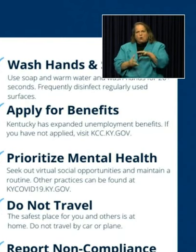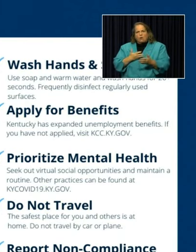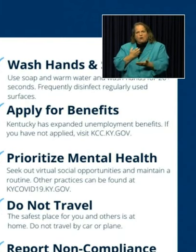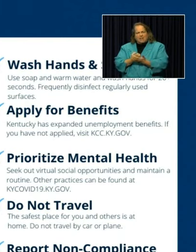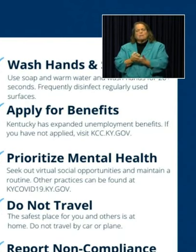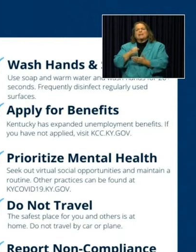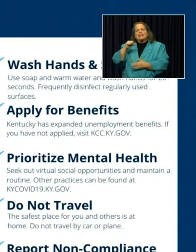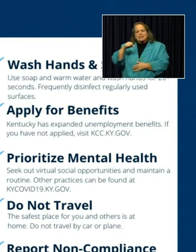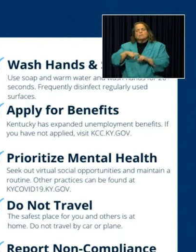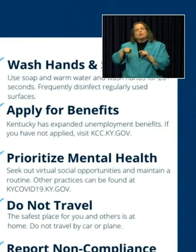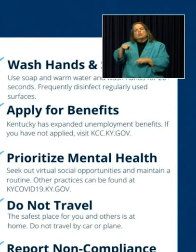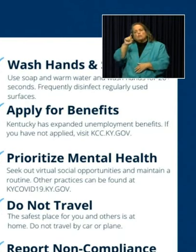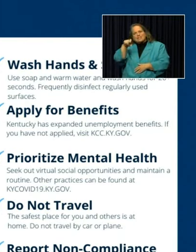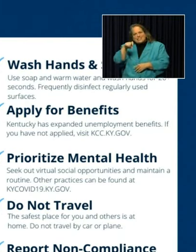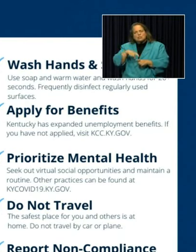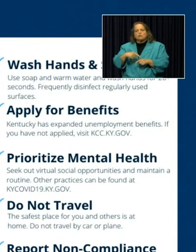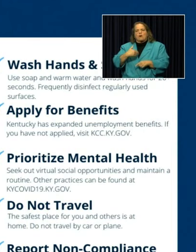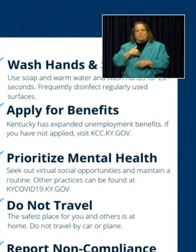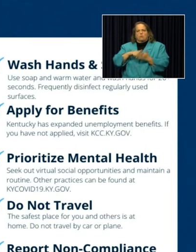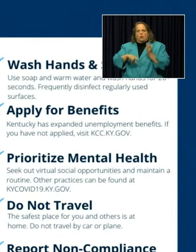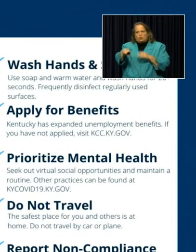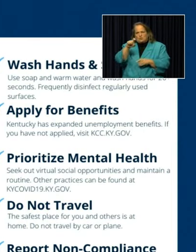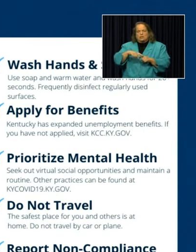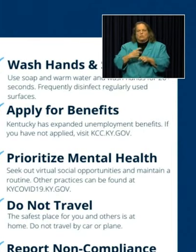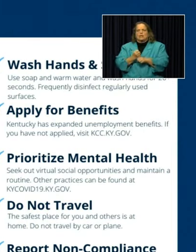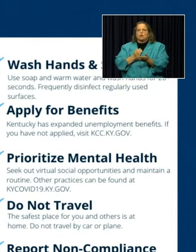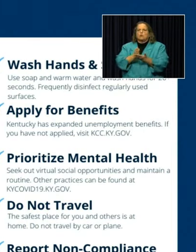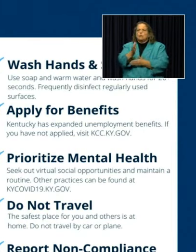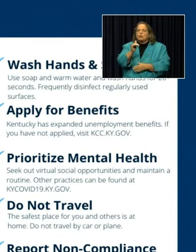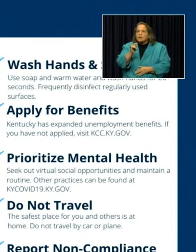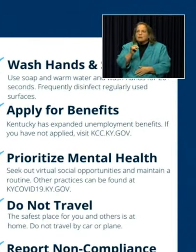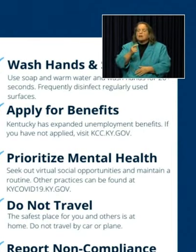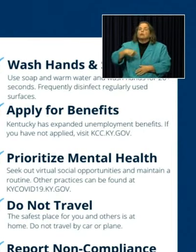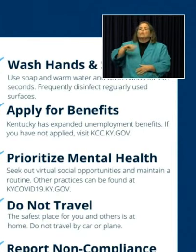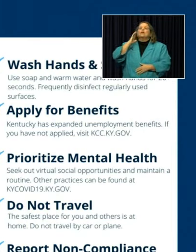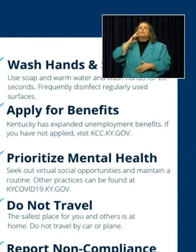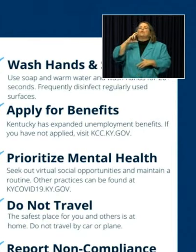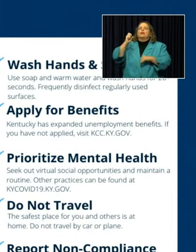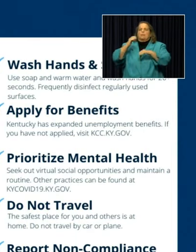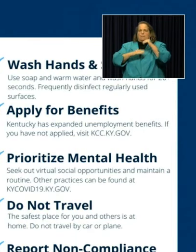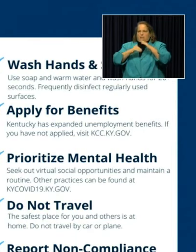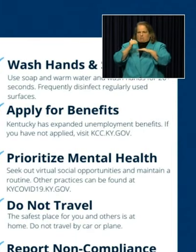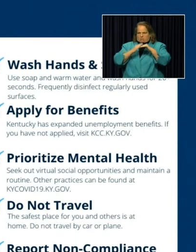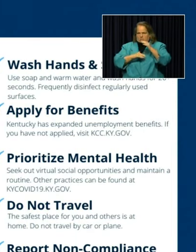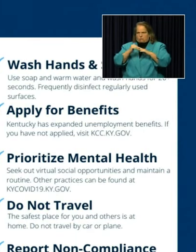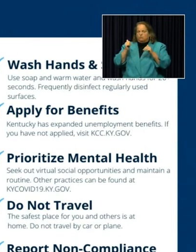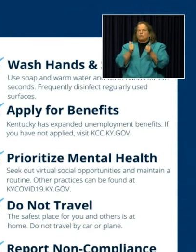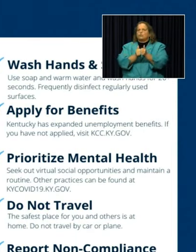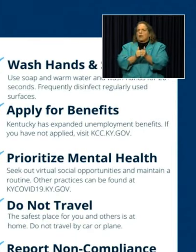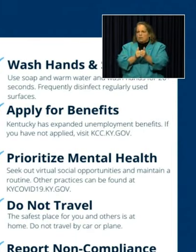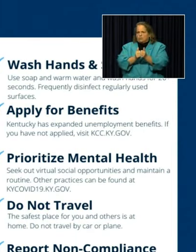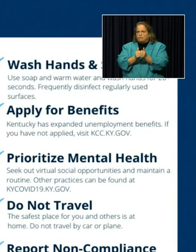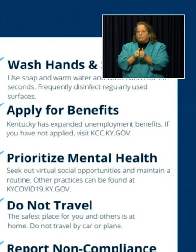AND WE HAVE SOME PARTS OF THE STATE THAT WE NEED TO DO A LITTLE BETTER, AND MOST OF THEM HAVE LESS INTERNET ACCESS THAN OTHERS.